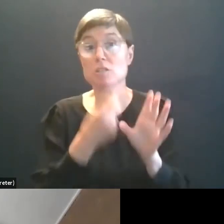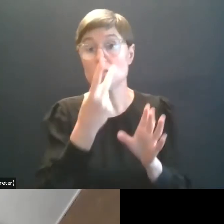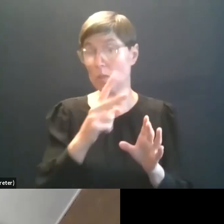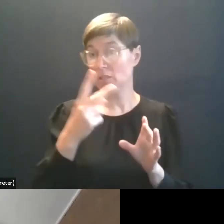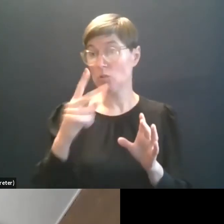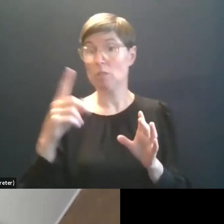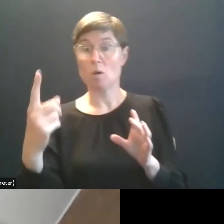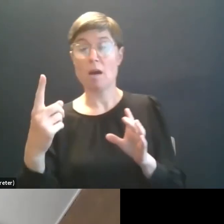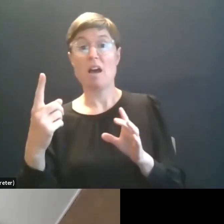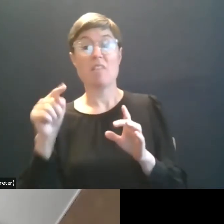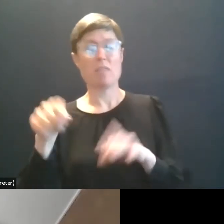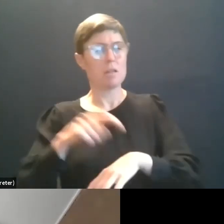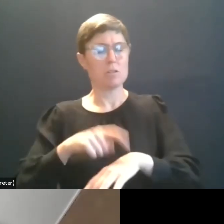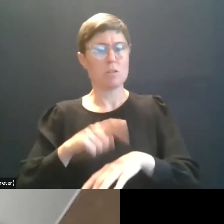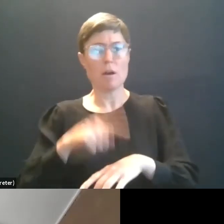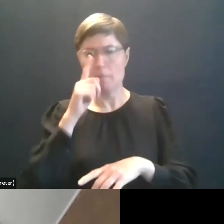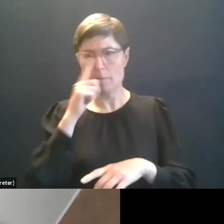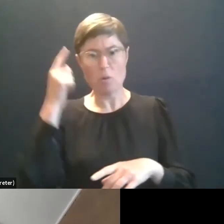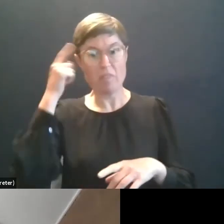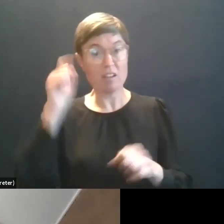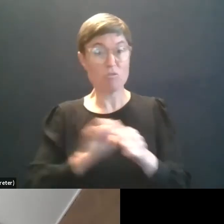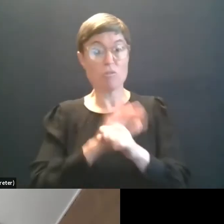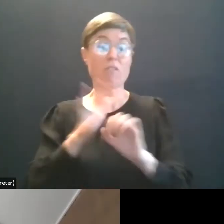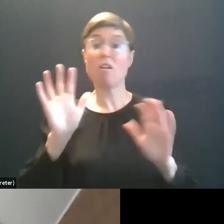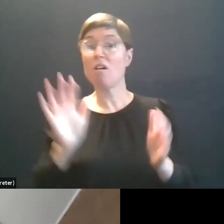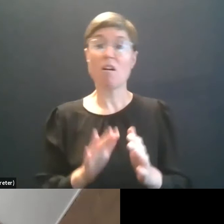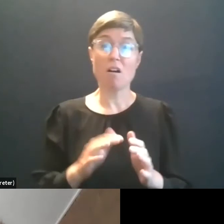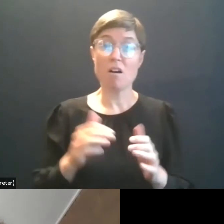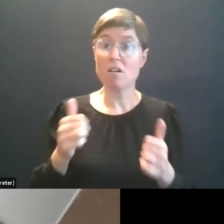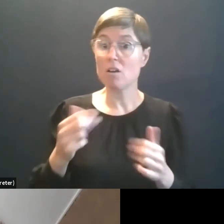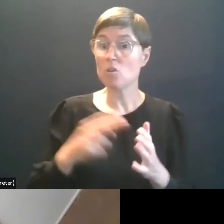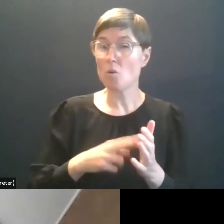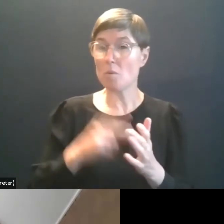lives look like they have returned to normal that people who are still under acute economic